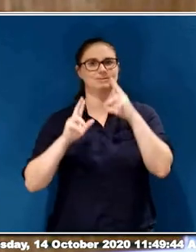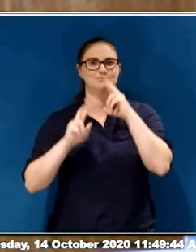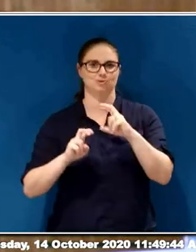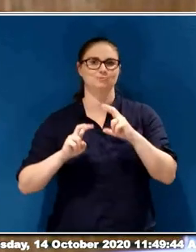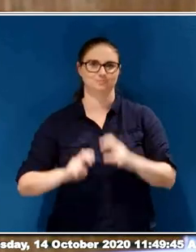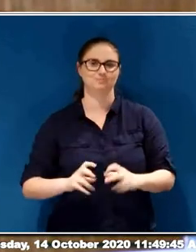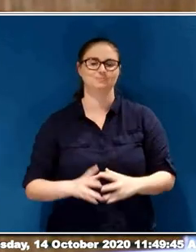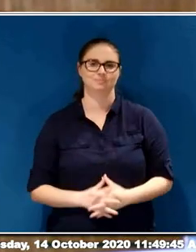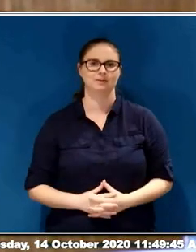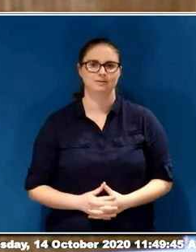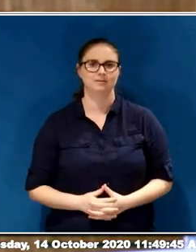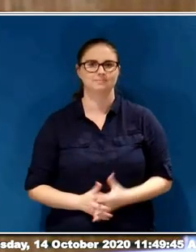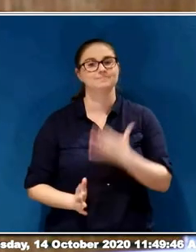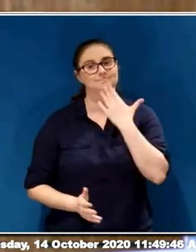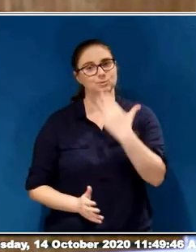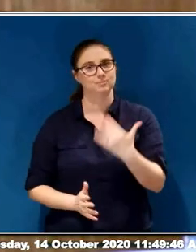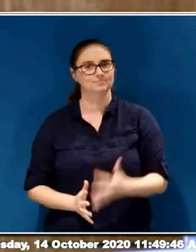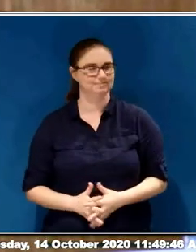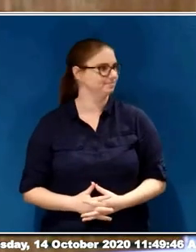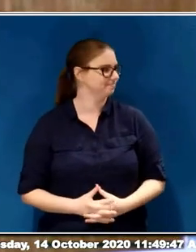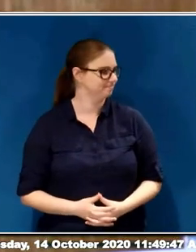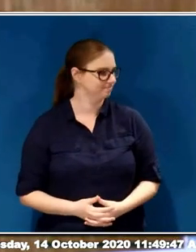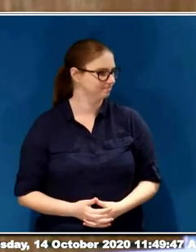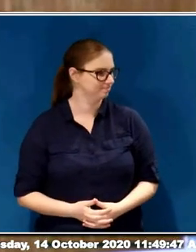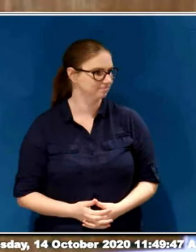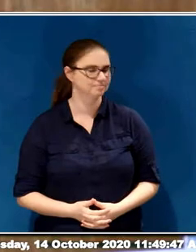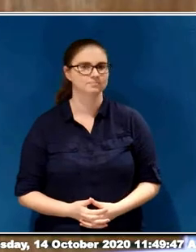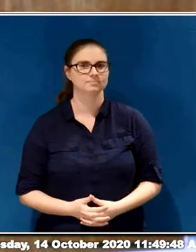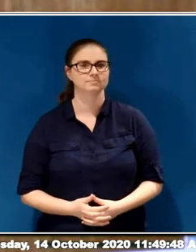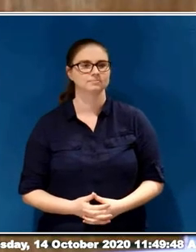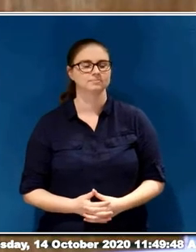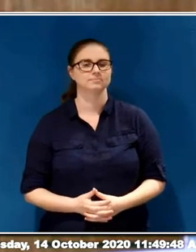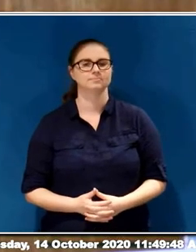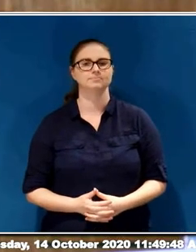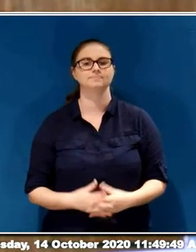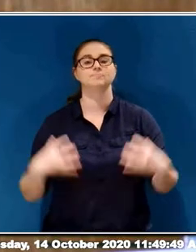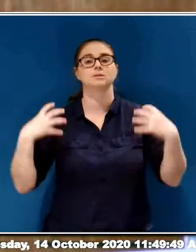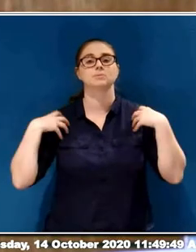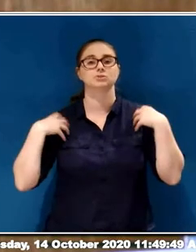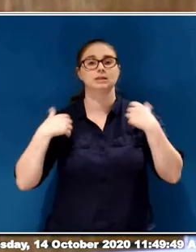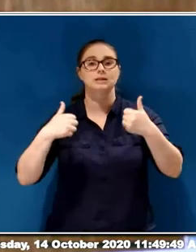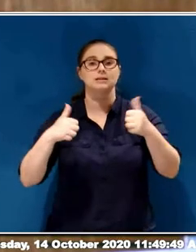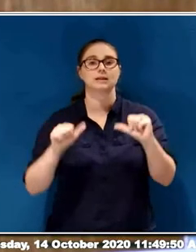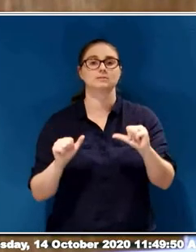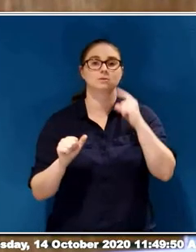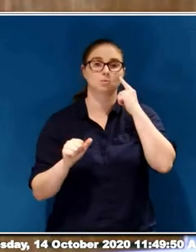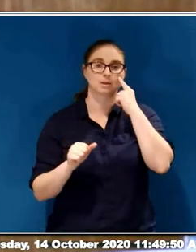Commissioners, the next witness is Dr Kate de Bruin who is appearing via videolink.